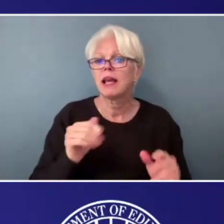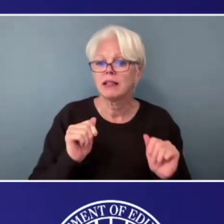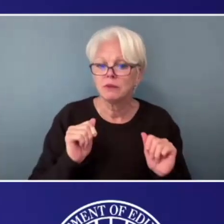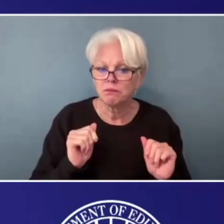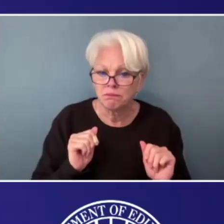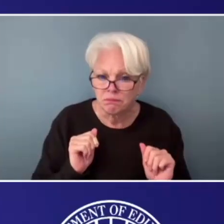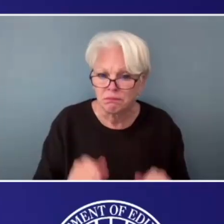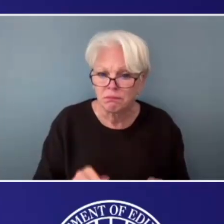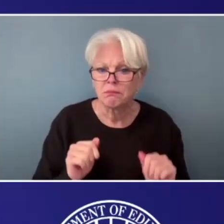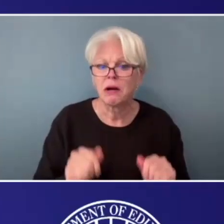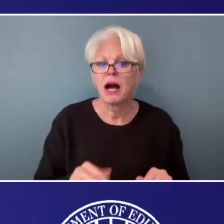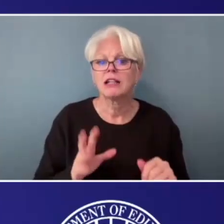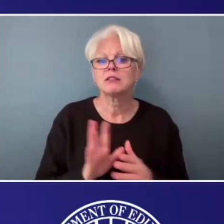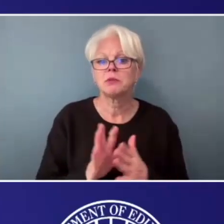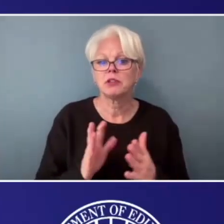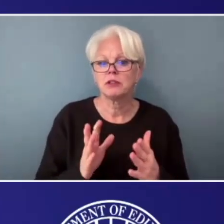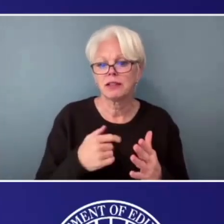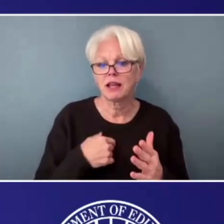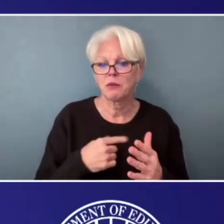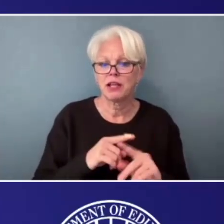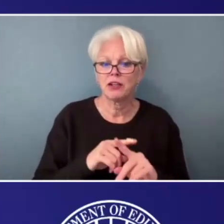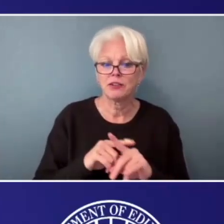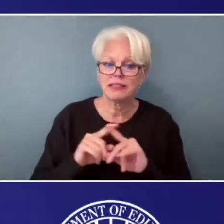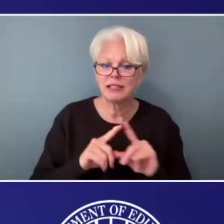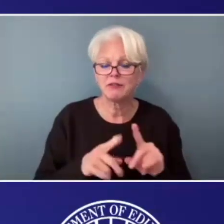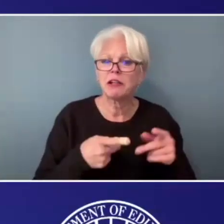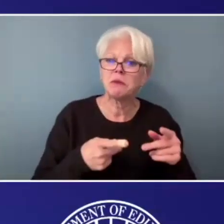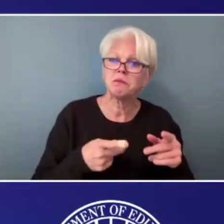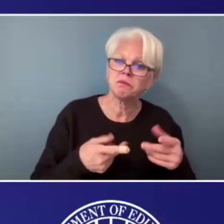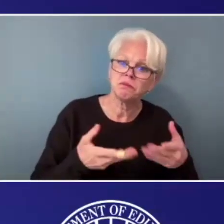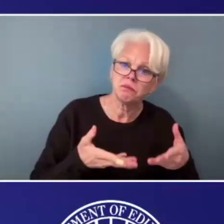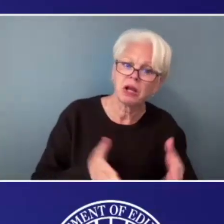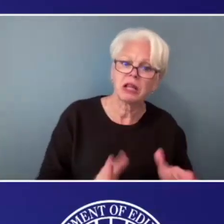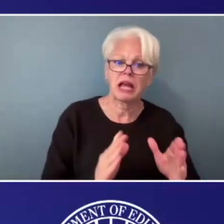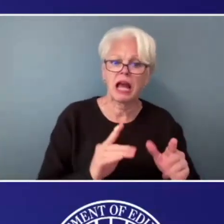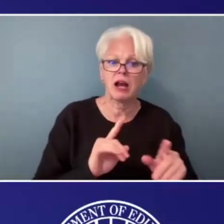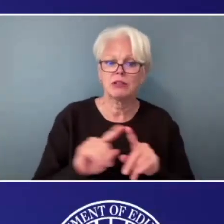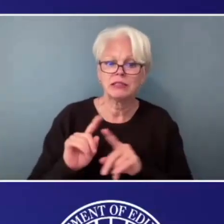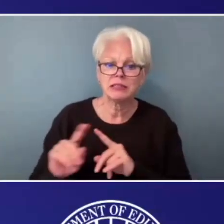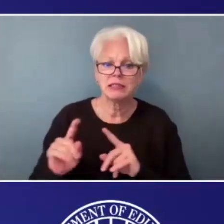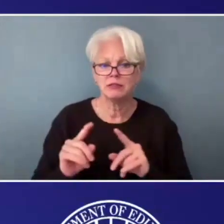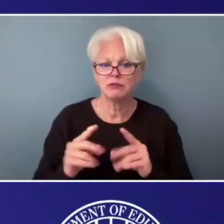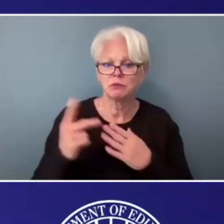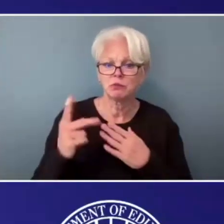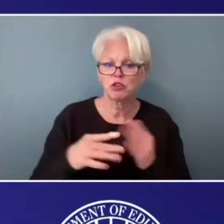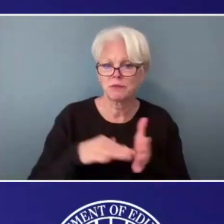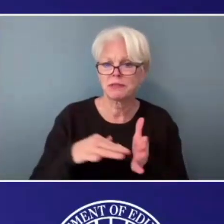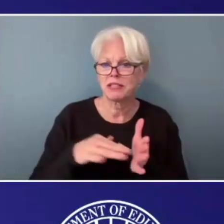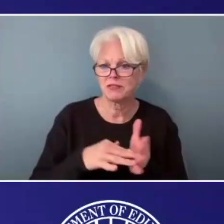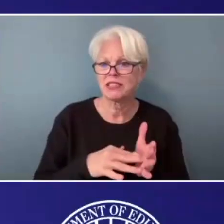of program of study within this. And we offered a broad definition